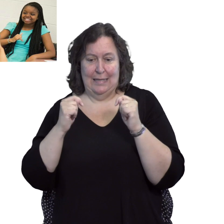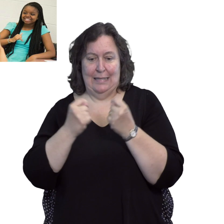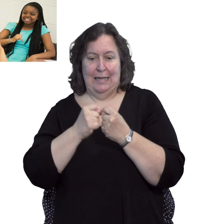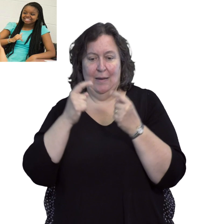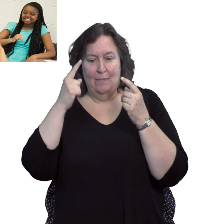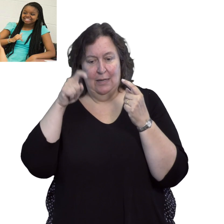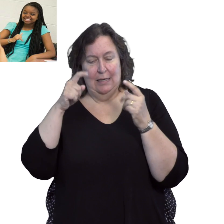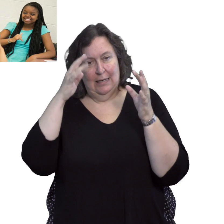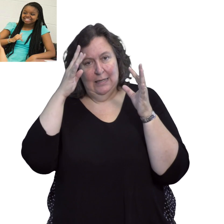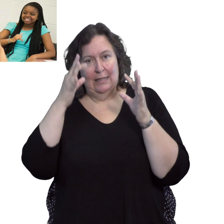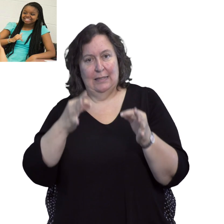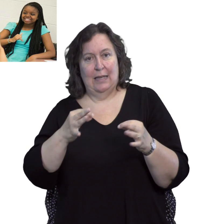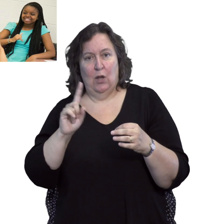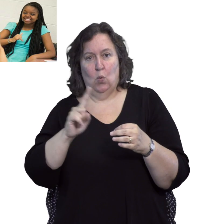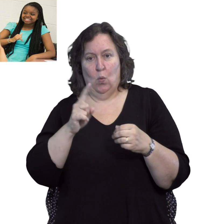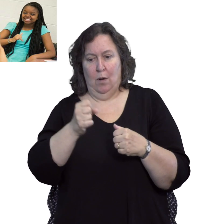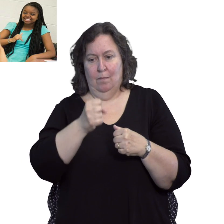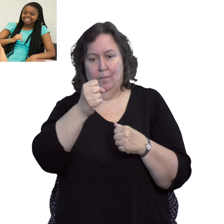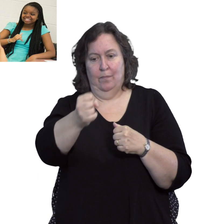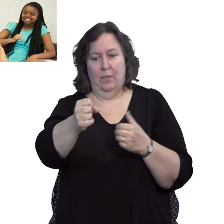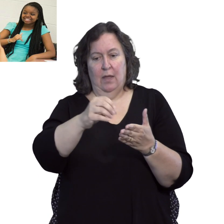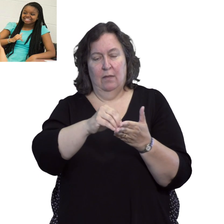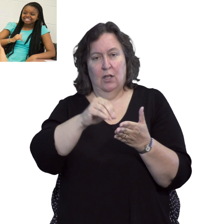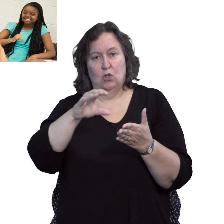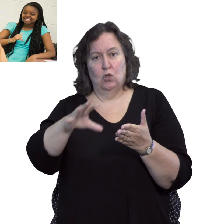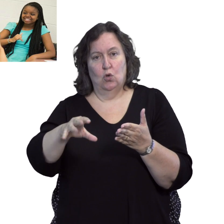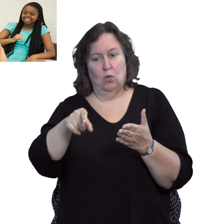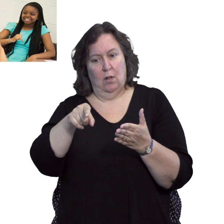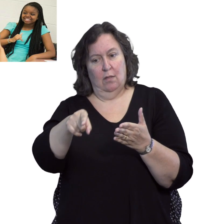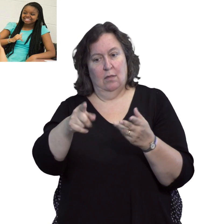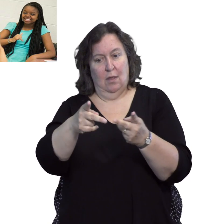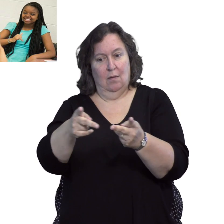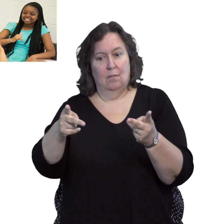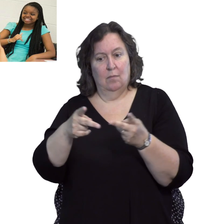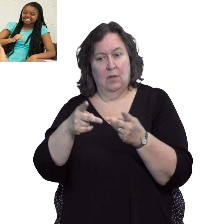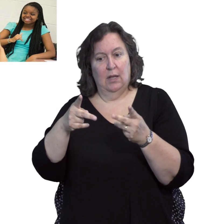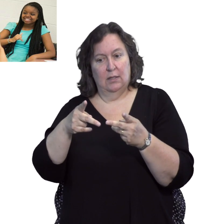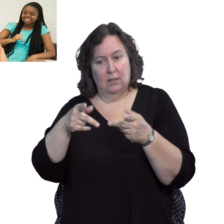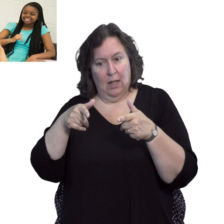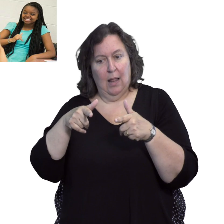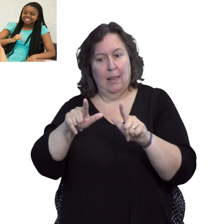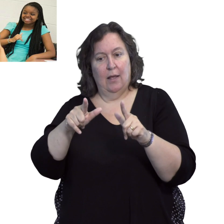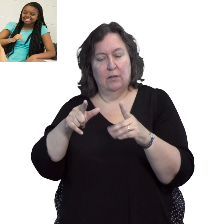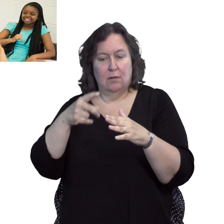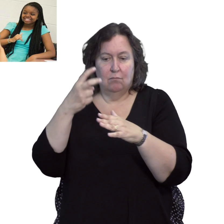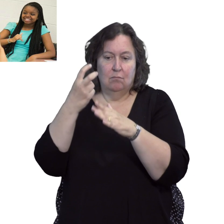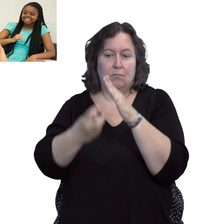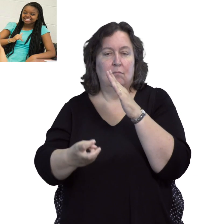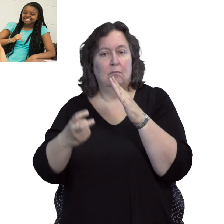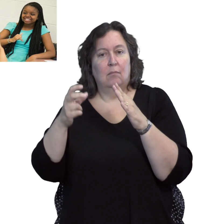or program for deaf students that allows immersion in American Sign Language, cued languages